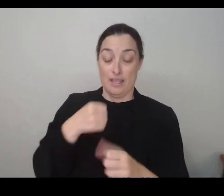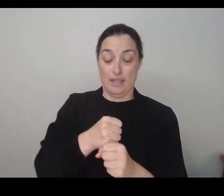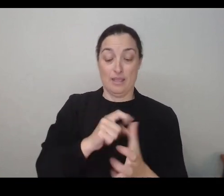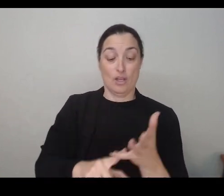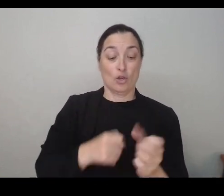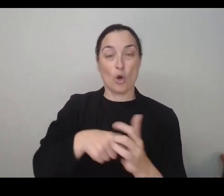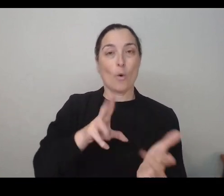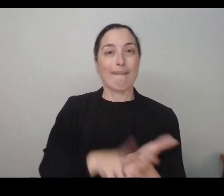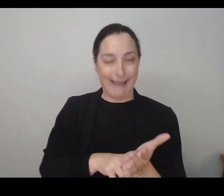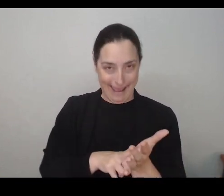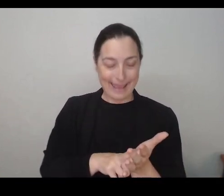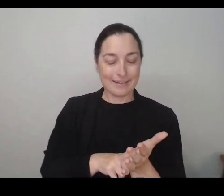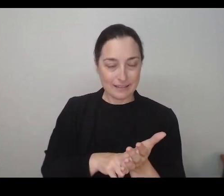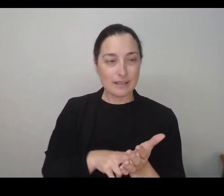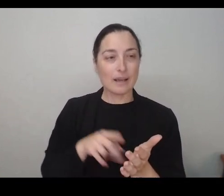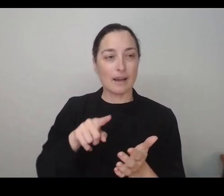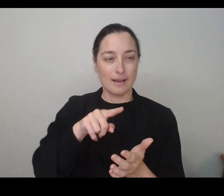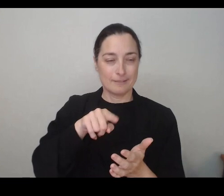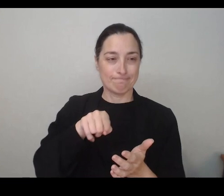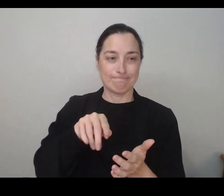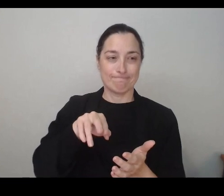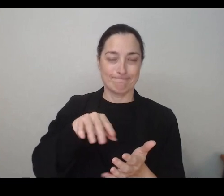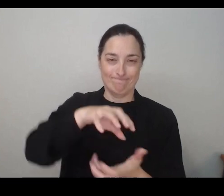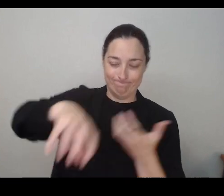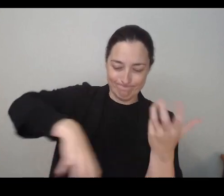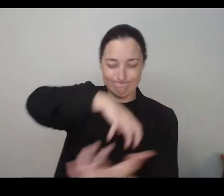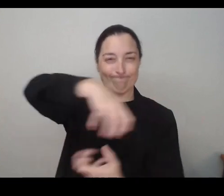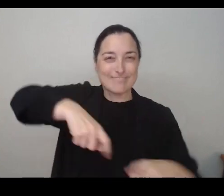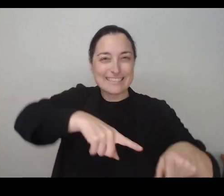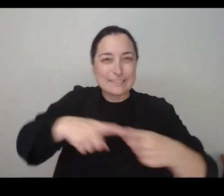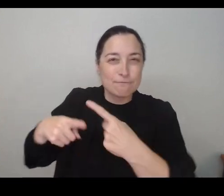of motifs and the symbols and the references